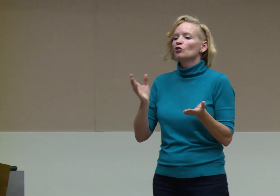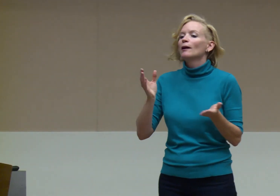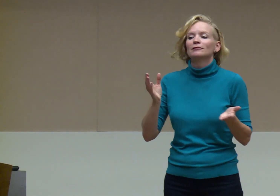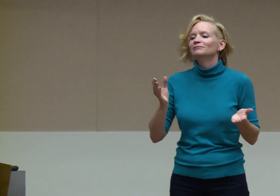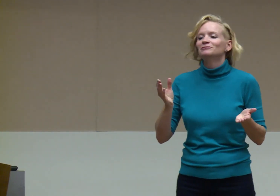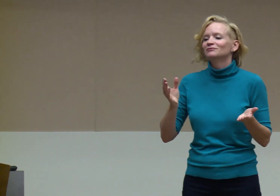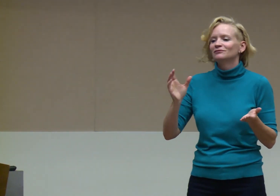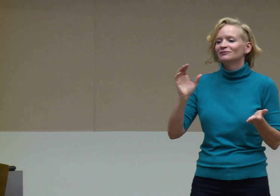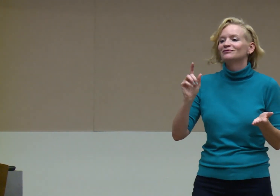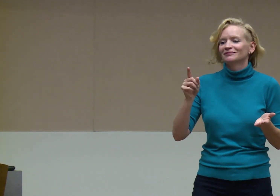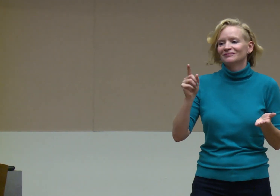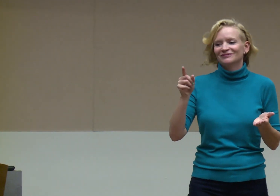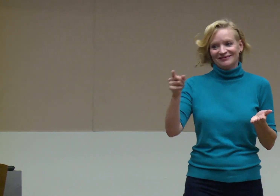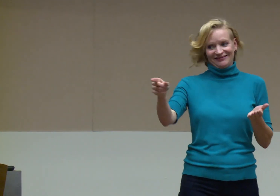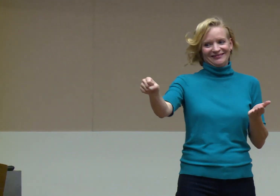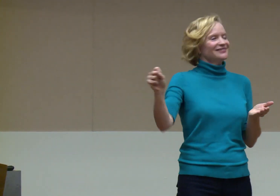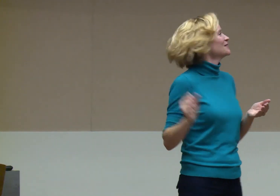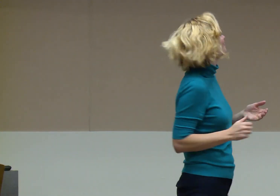rather Crippled Child Services.